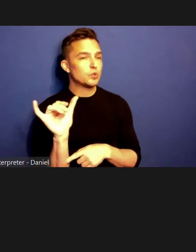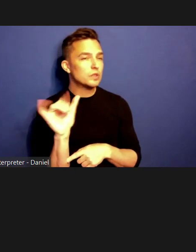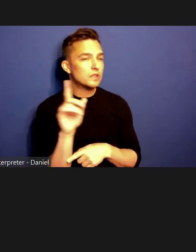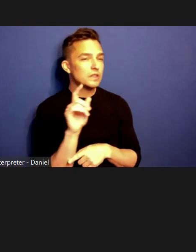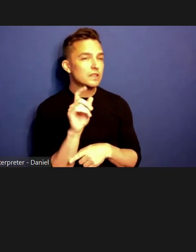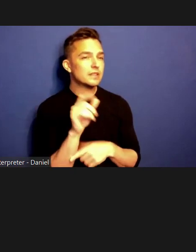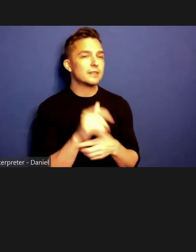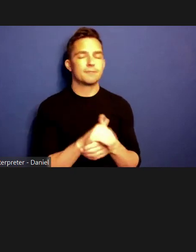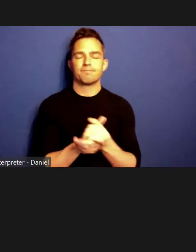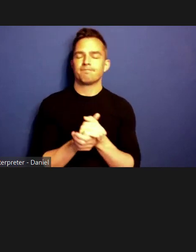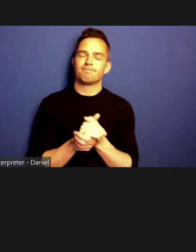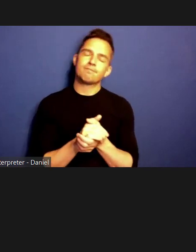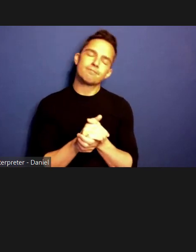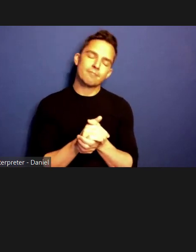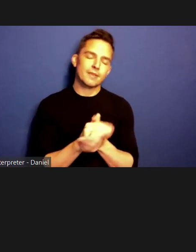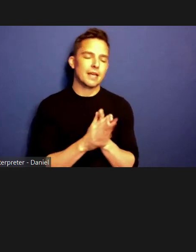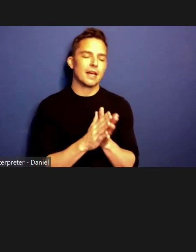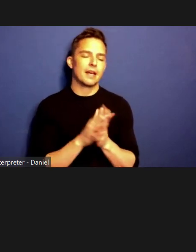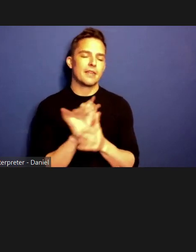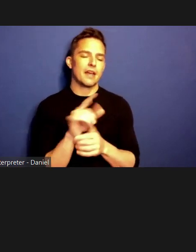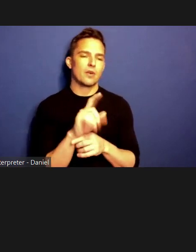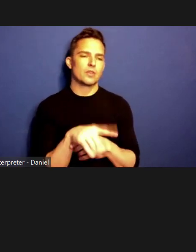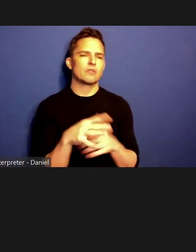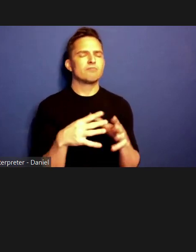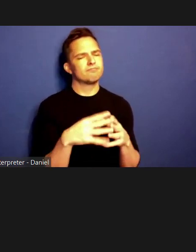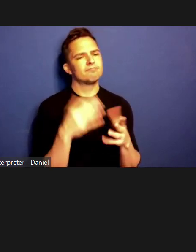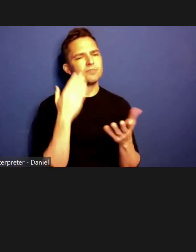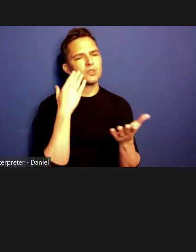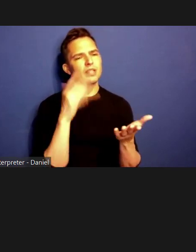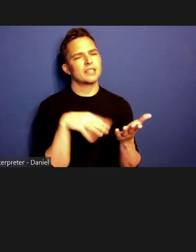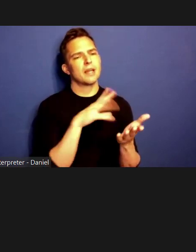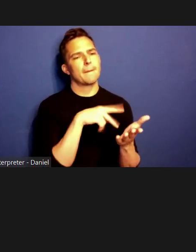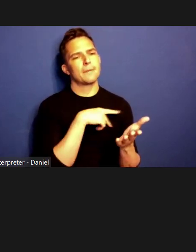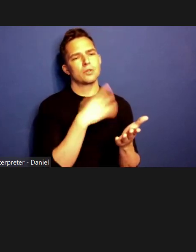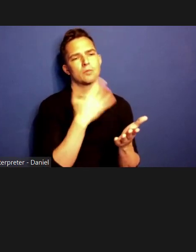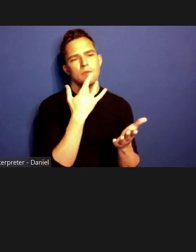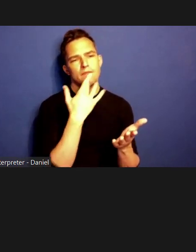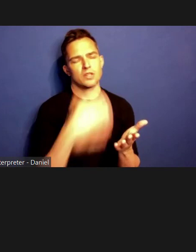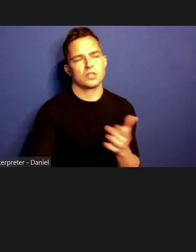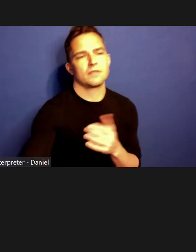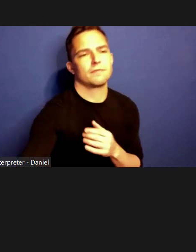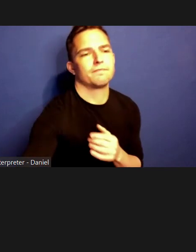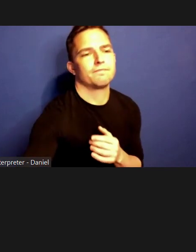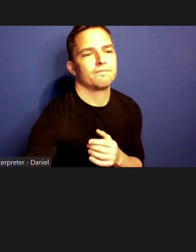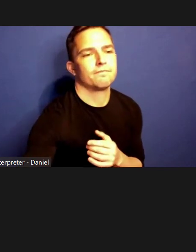You know it's a personal preference. Terry, you can chime in.